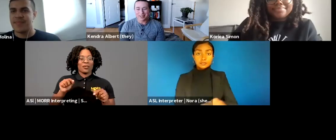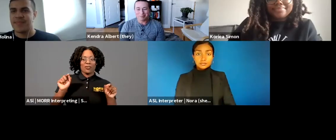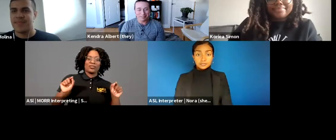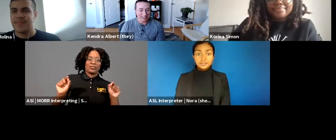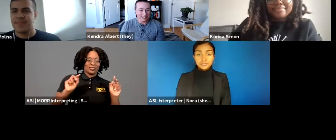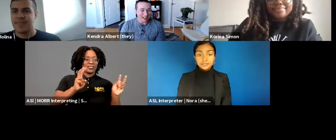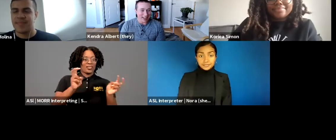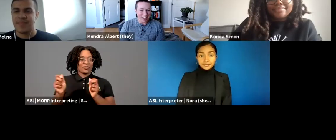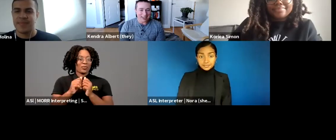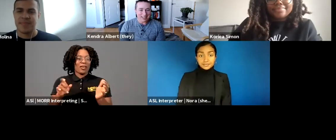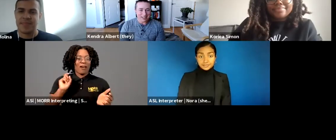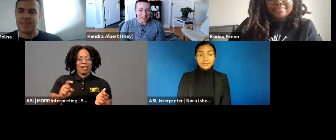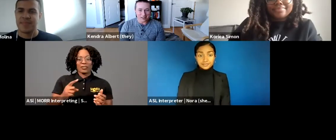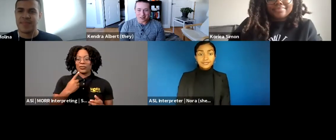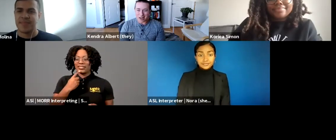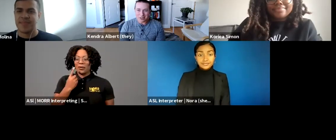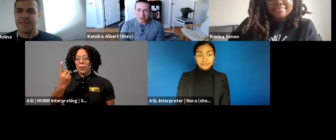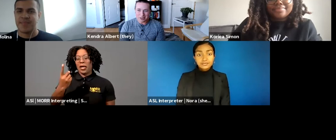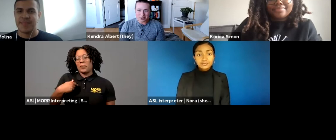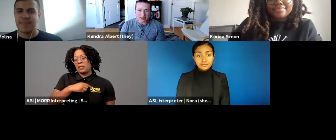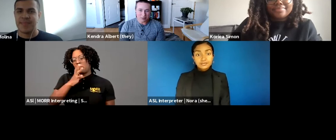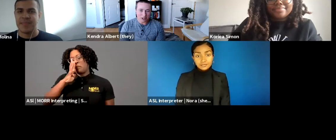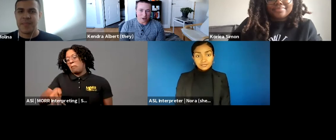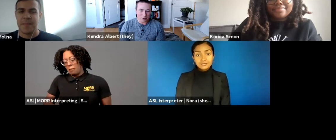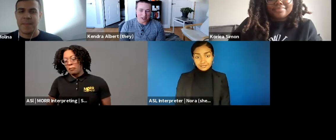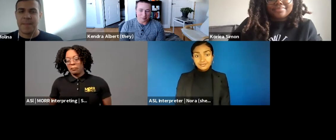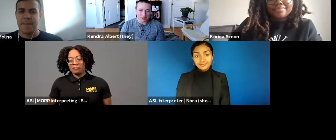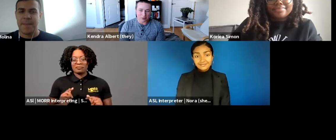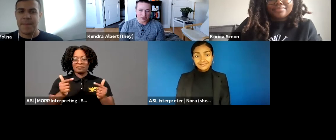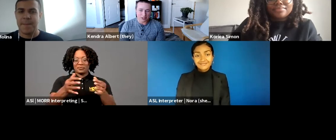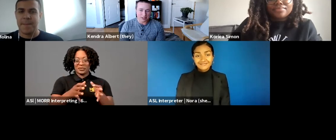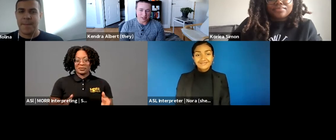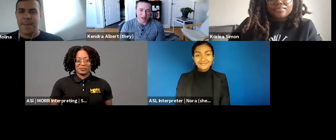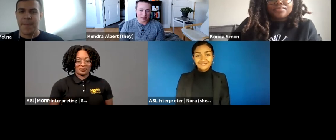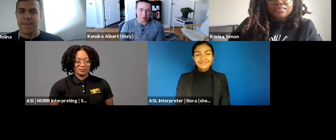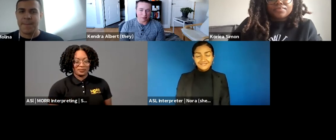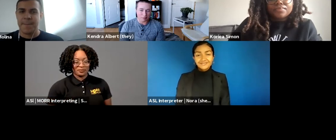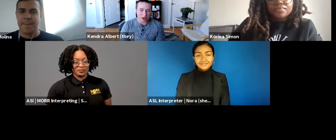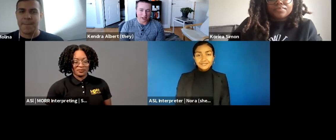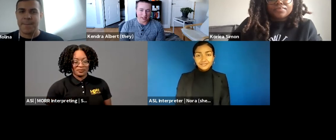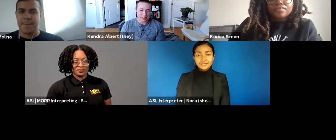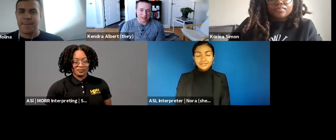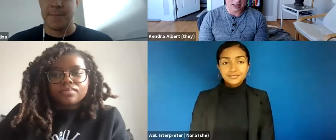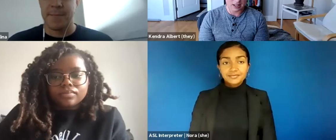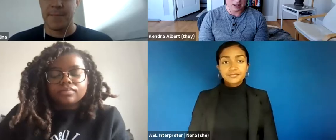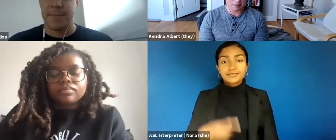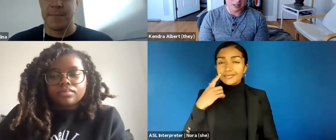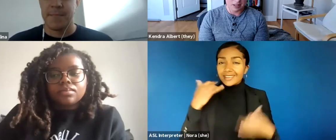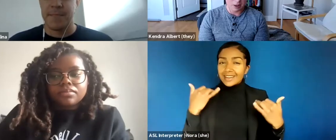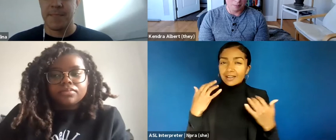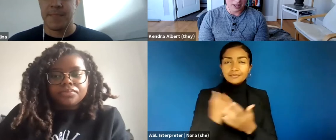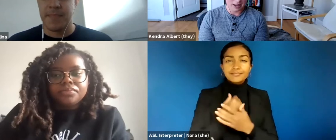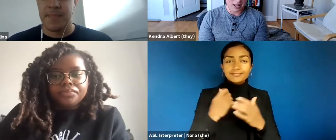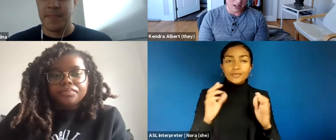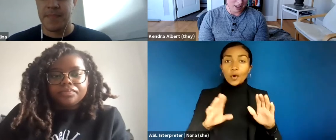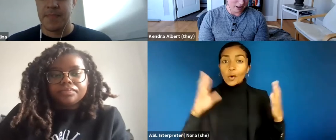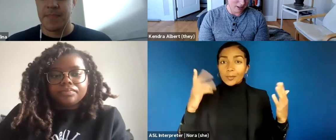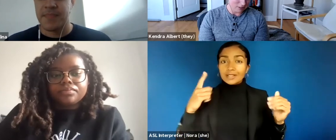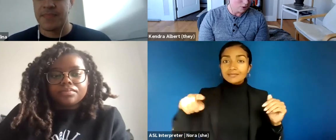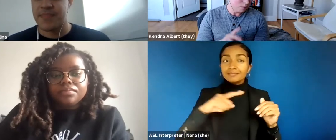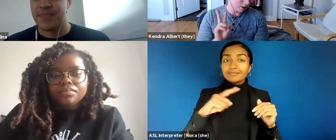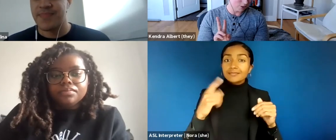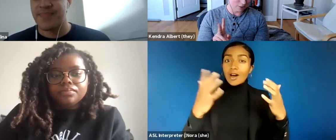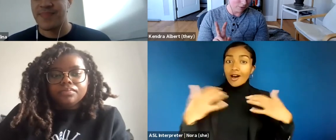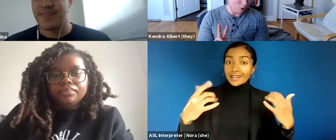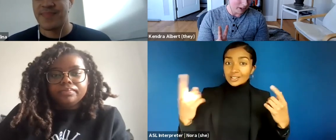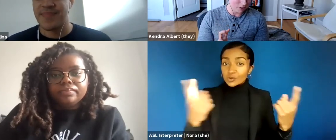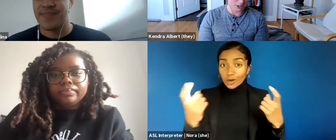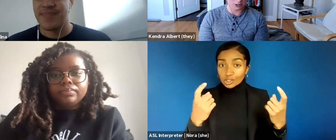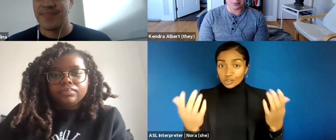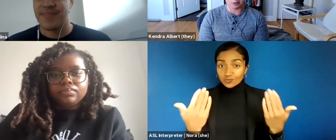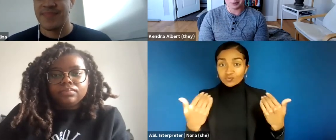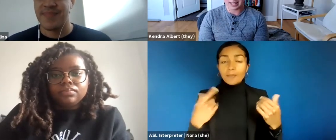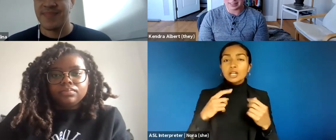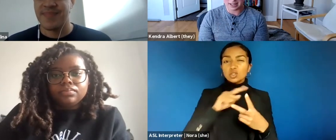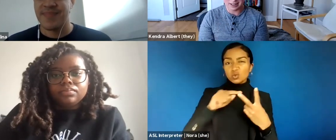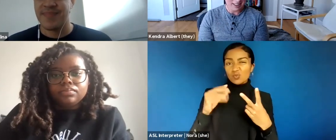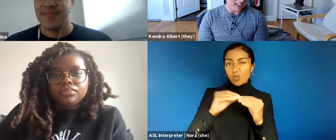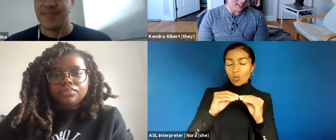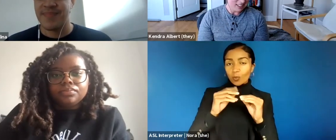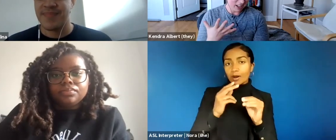So that's my moment that I'll share. Any other -- so I think we're going to open it up to guess from the audience. But two more sort of quick questions before we get there. Anything else you all want to share about the IfRFA experience, like things you might tell a law student who is interested in applying or things you wish you knew going in?